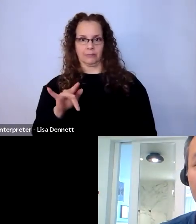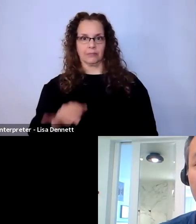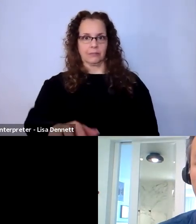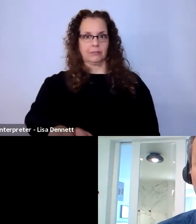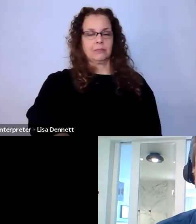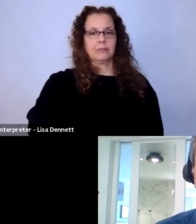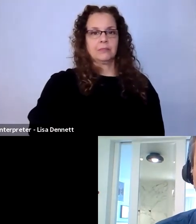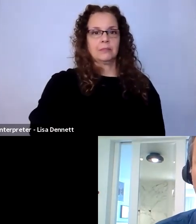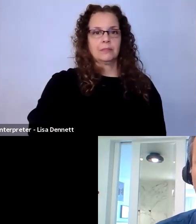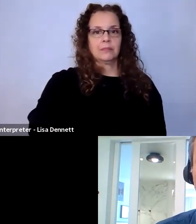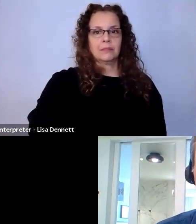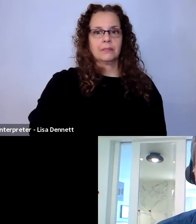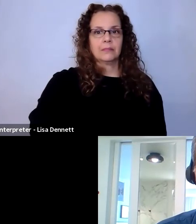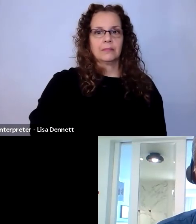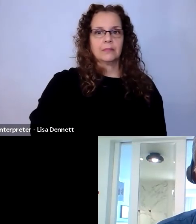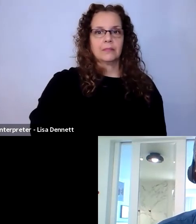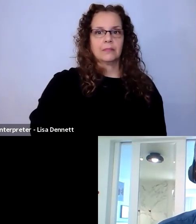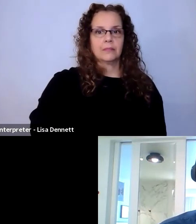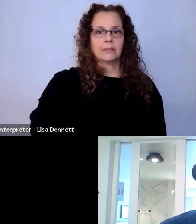jemison how's your day been so far.